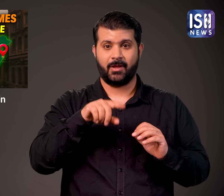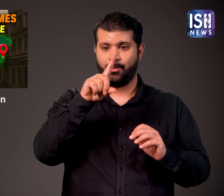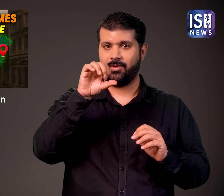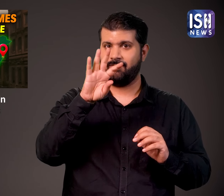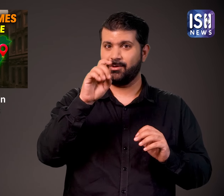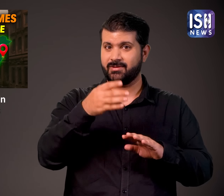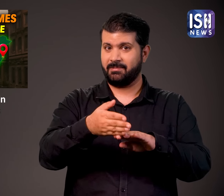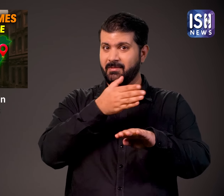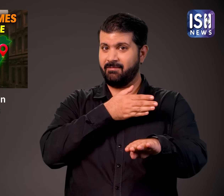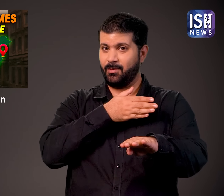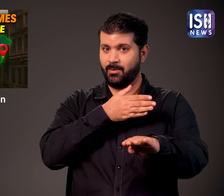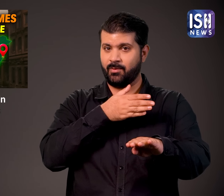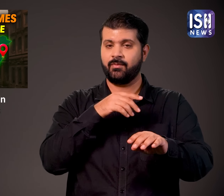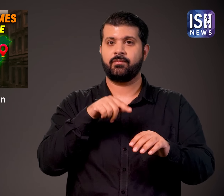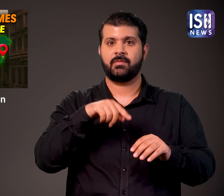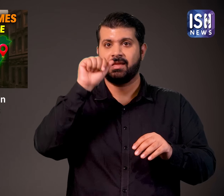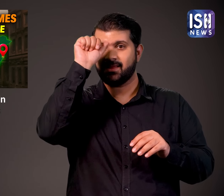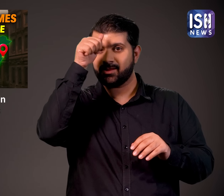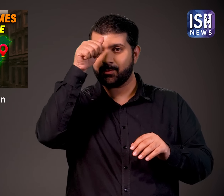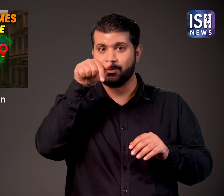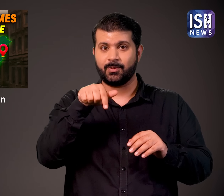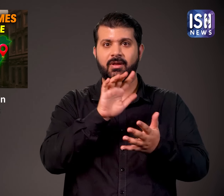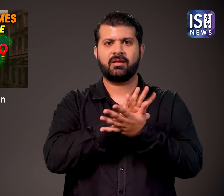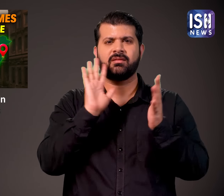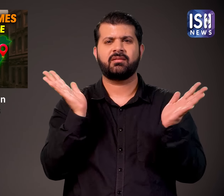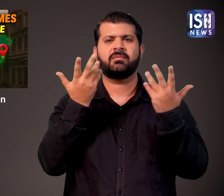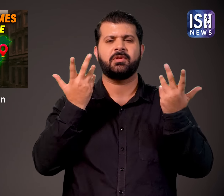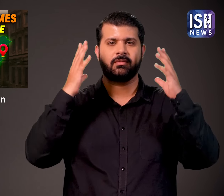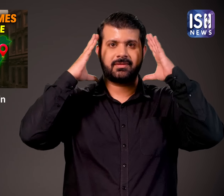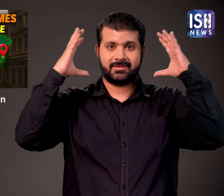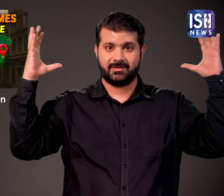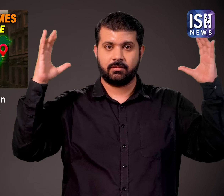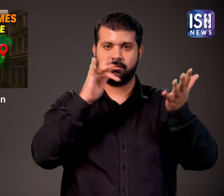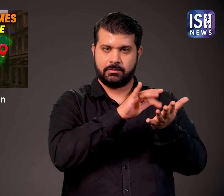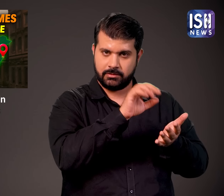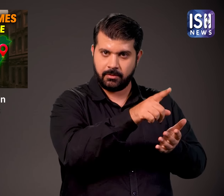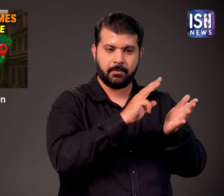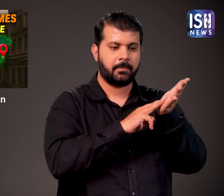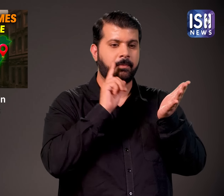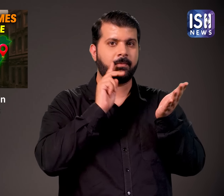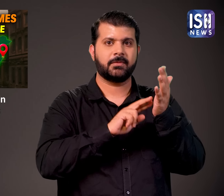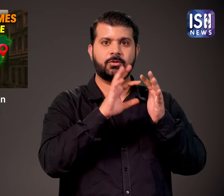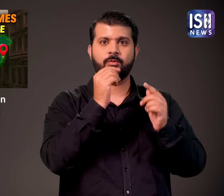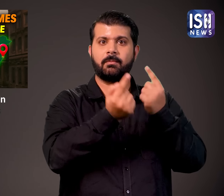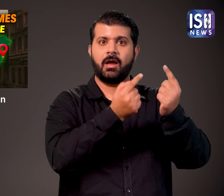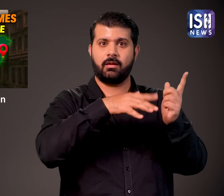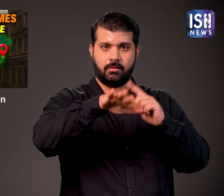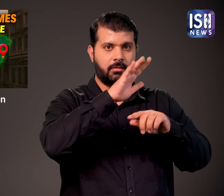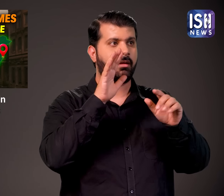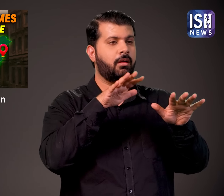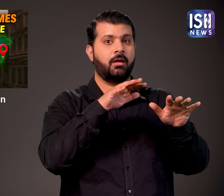Before 1947 Partition, Hindus would celebrate the festival of Dussehra in Minto Park.